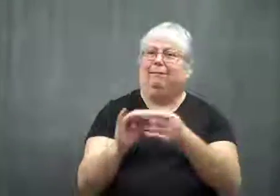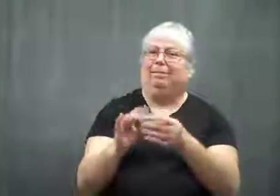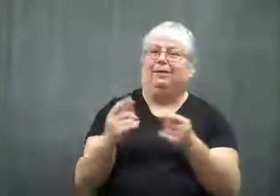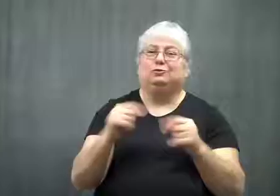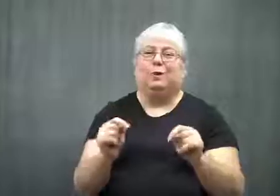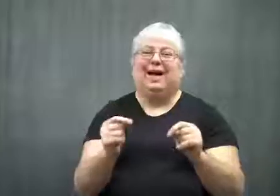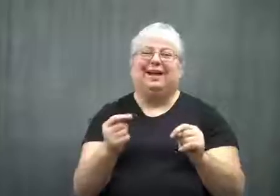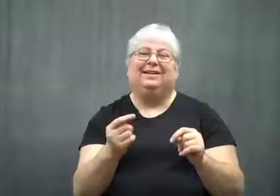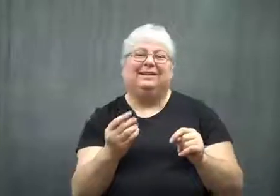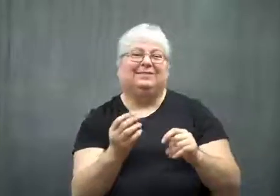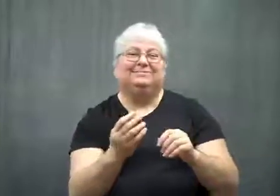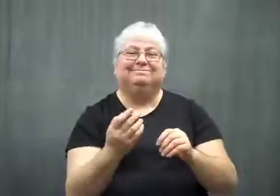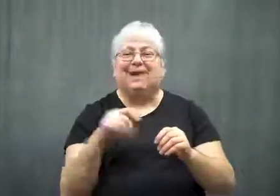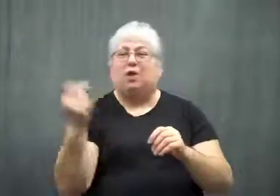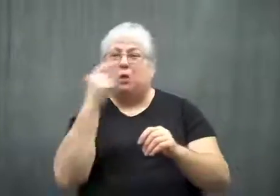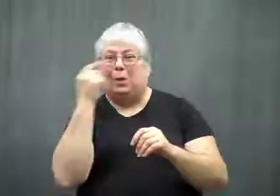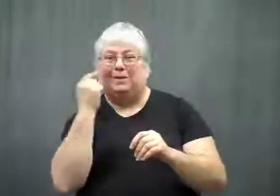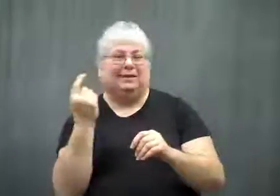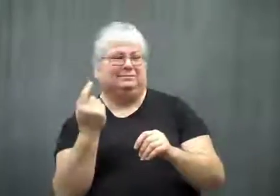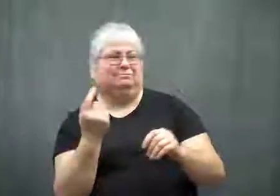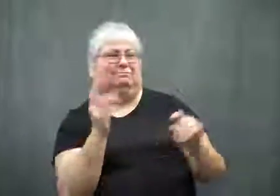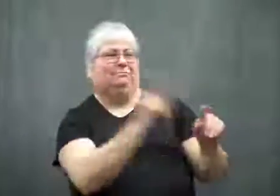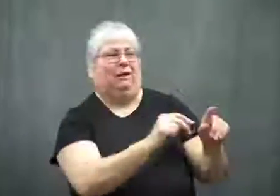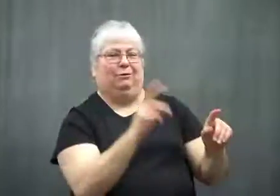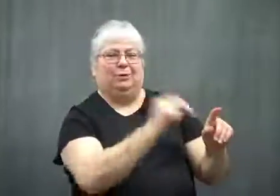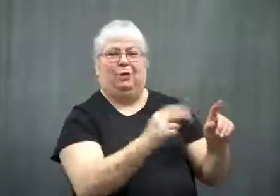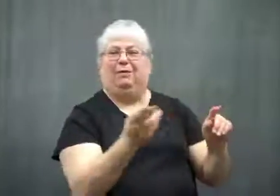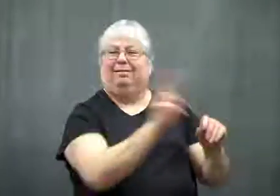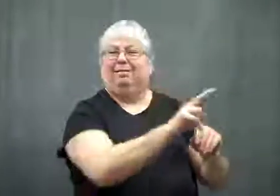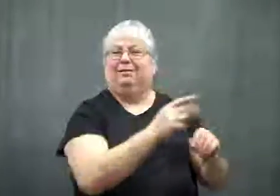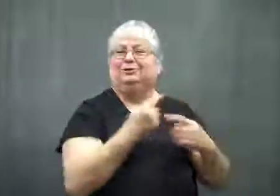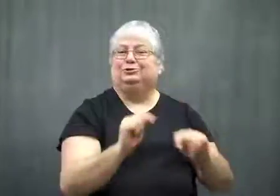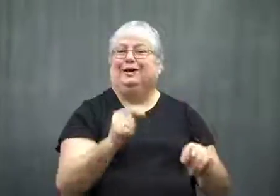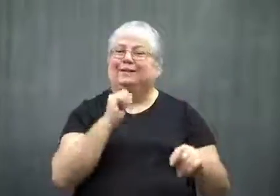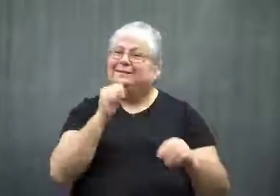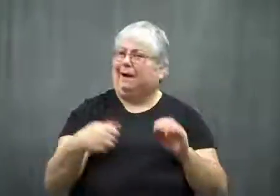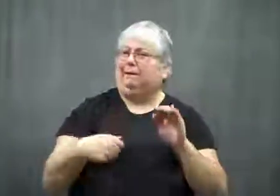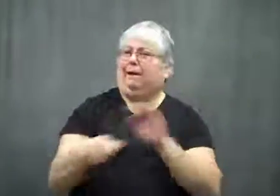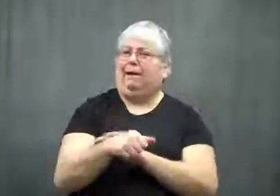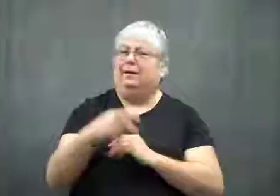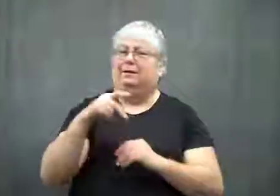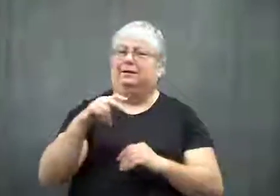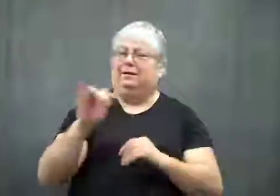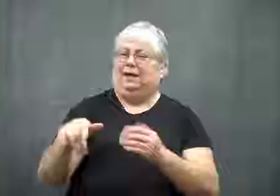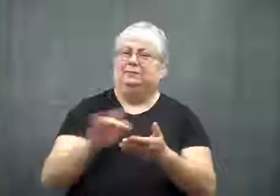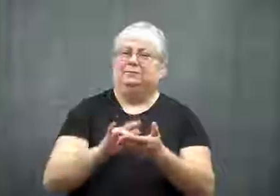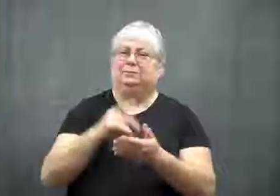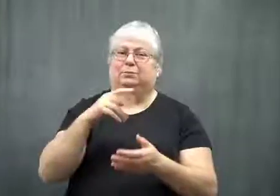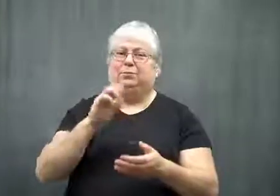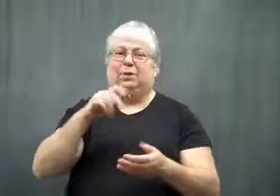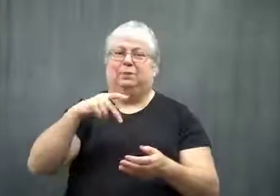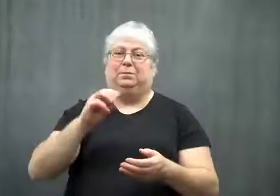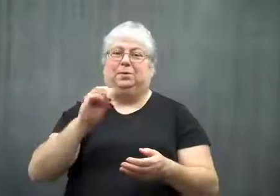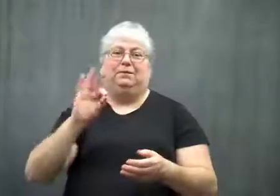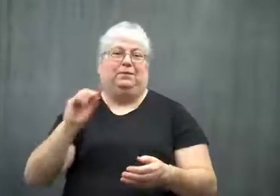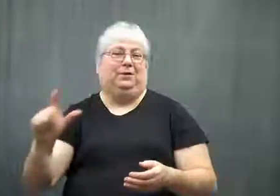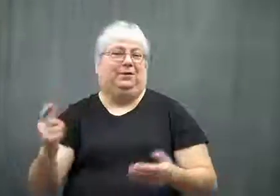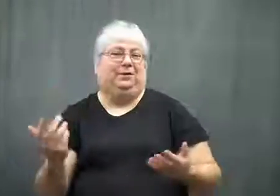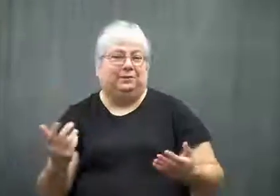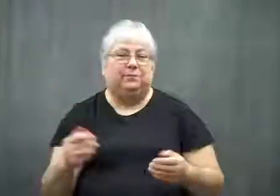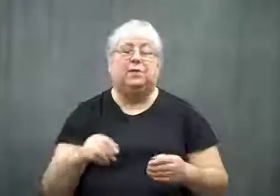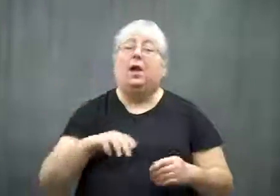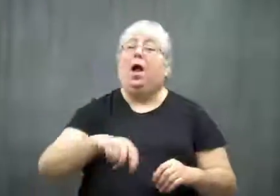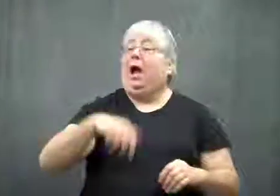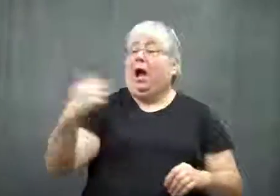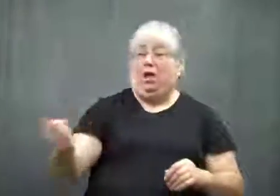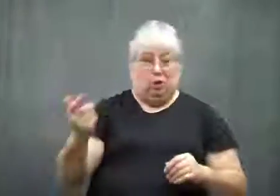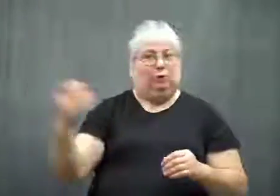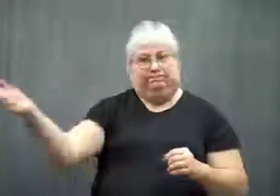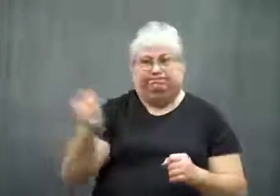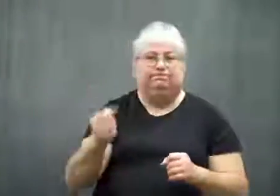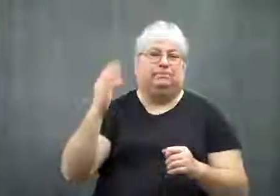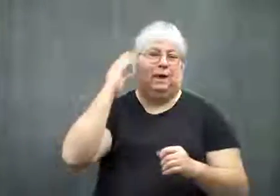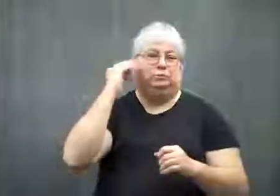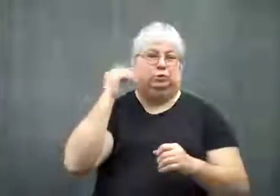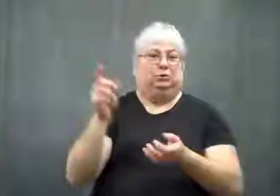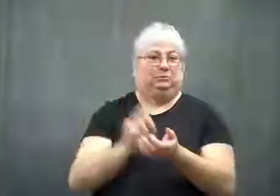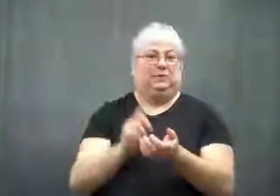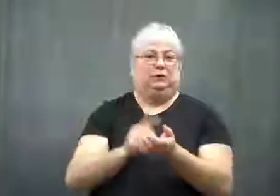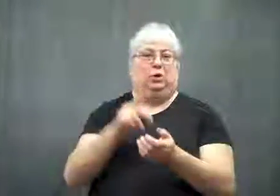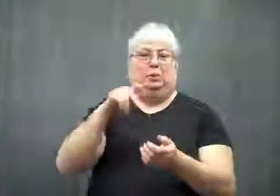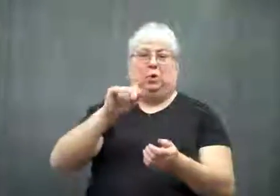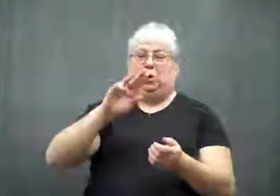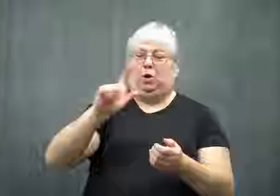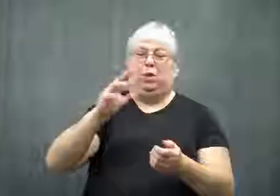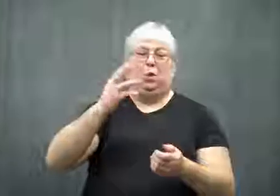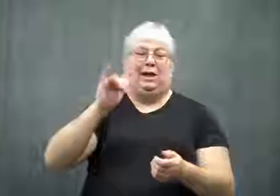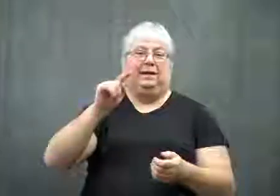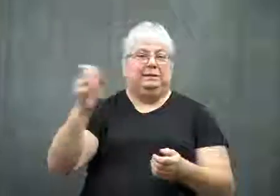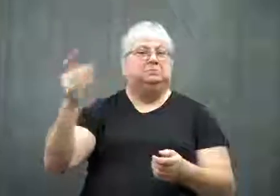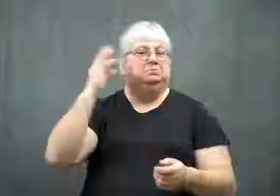about Murray's attempt to hide the Propofol.